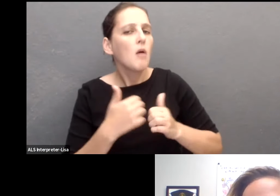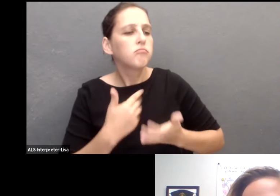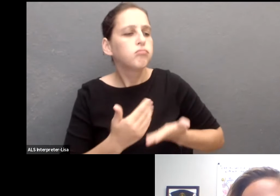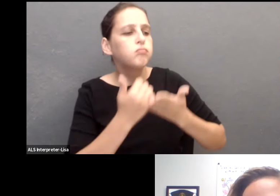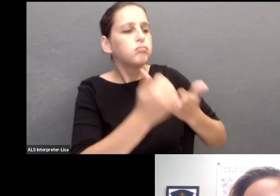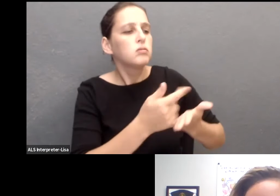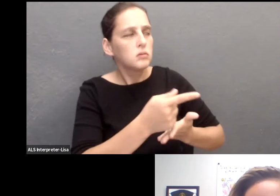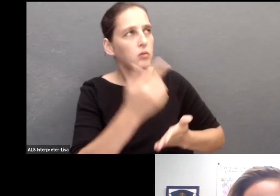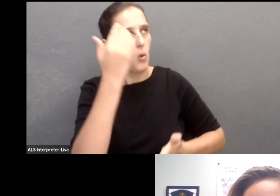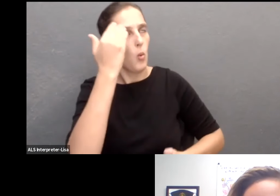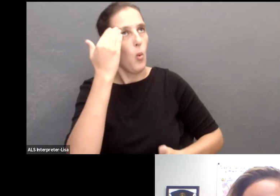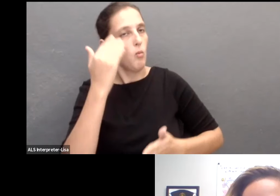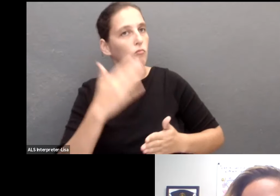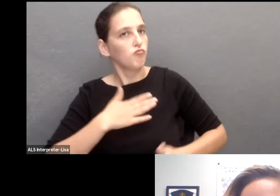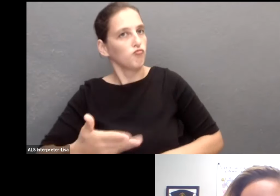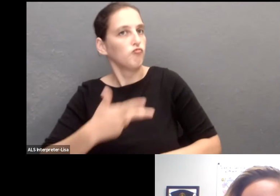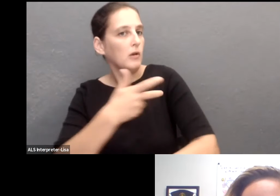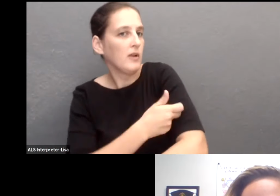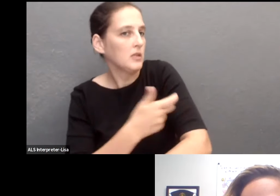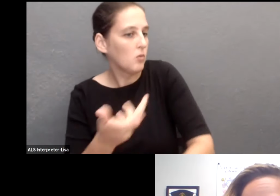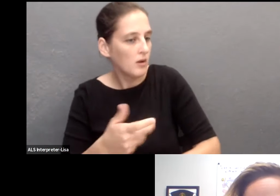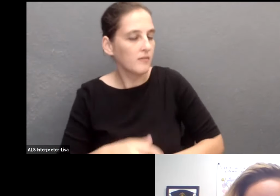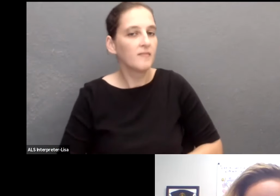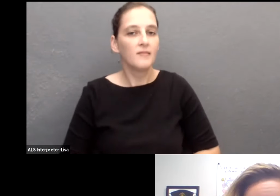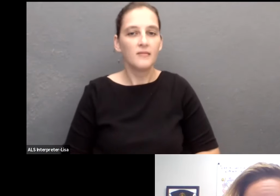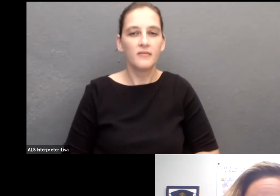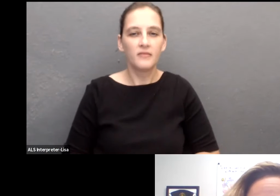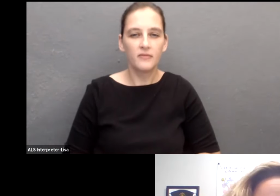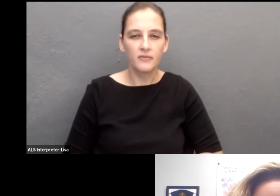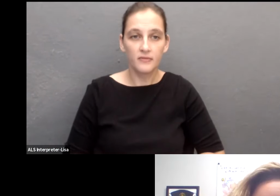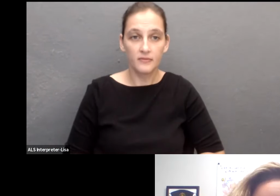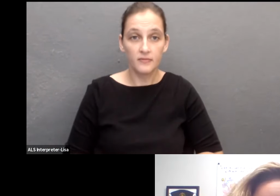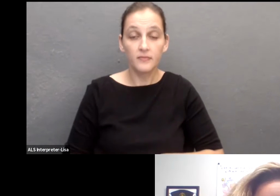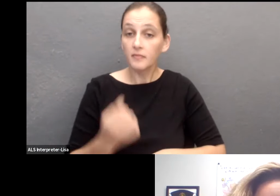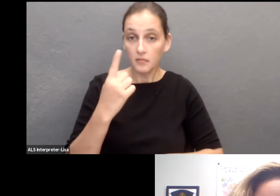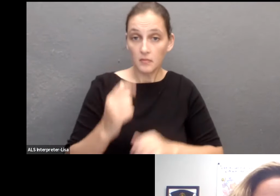to get the vaccine? You know, do most people who have no health